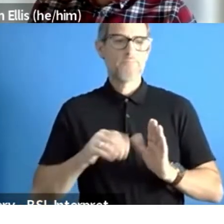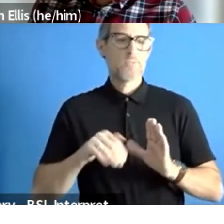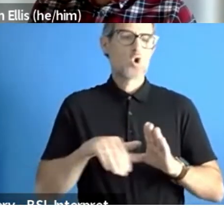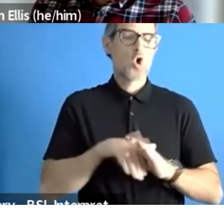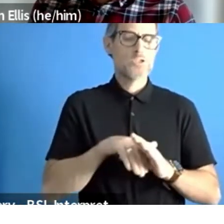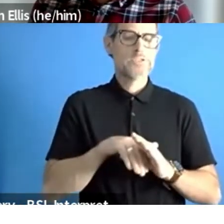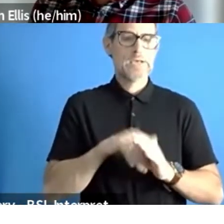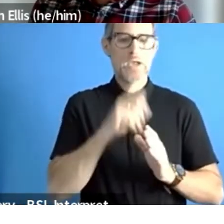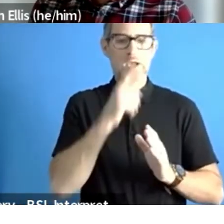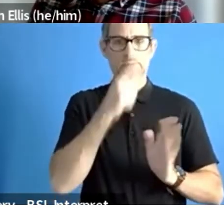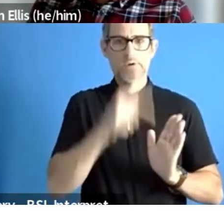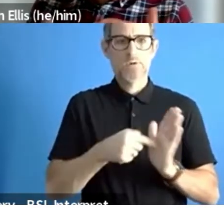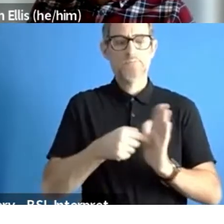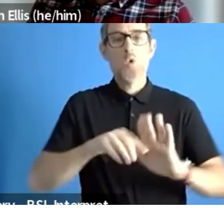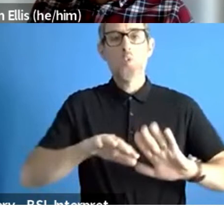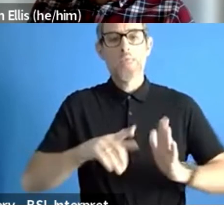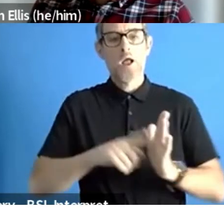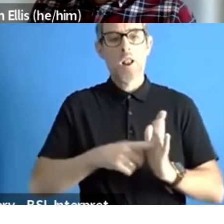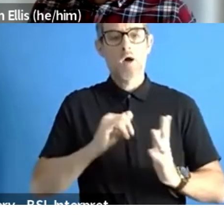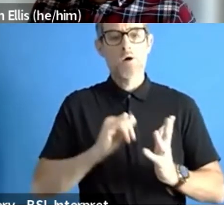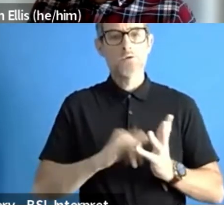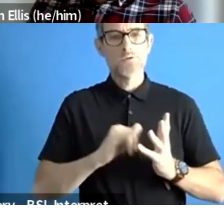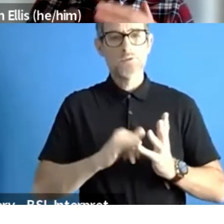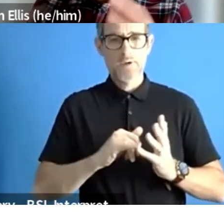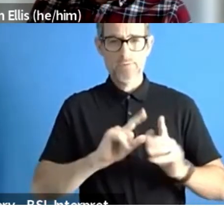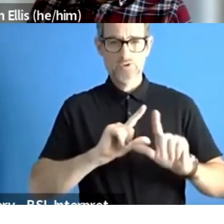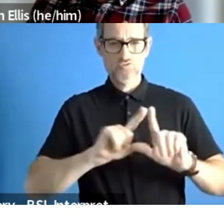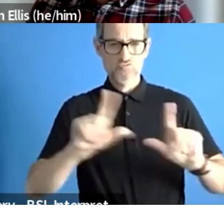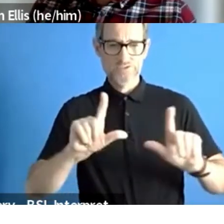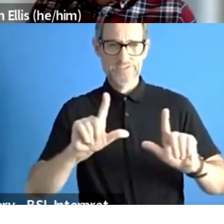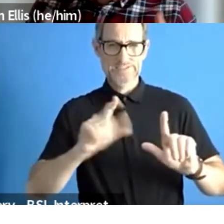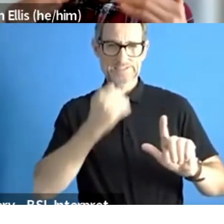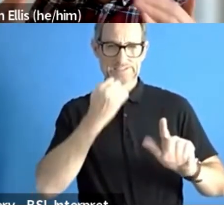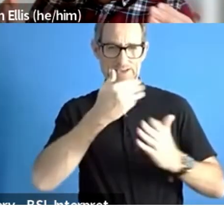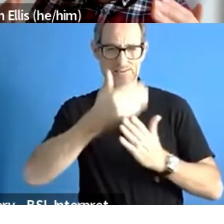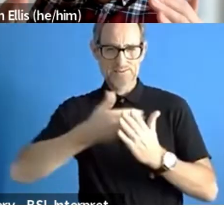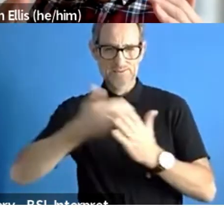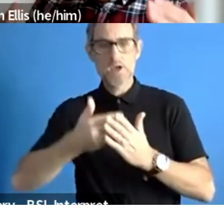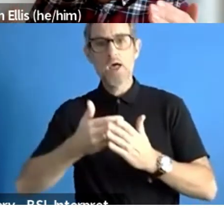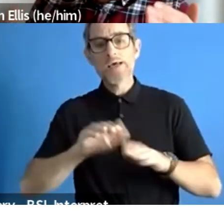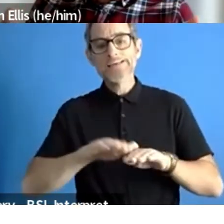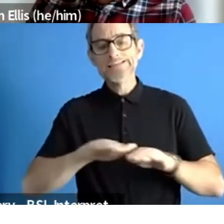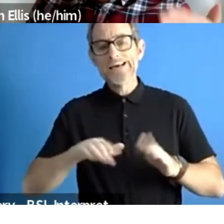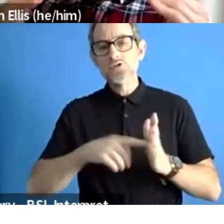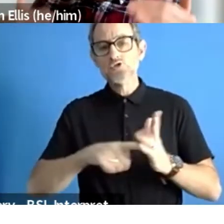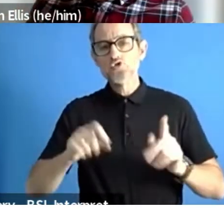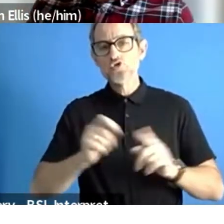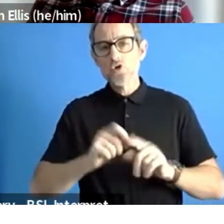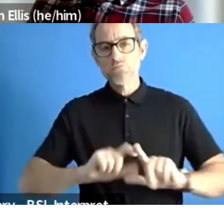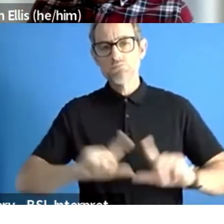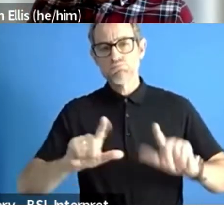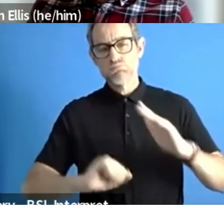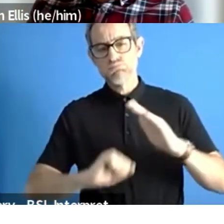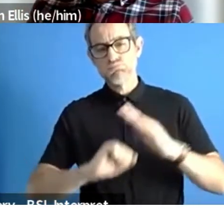can be presented without loss on various screen sizes, that's screened in four times.